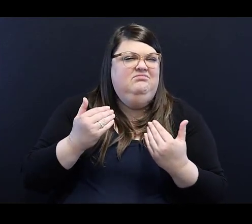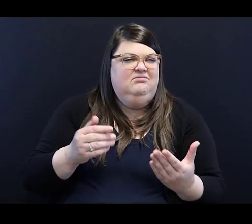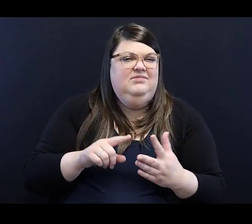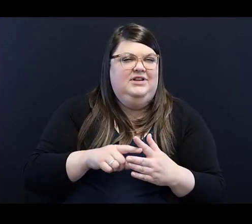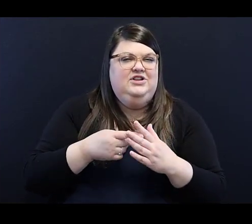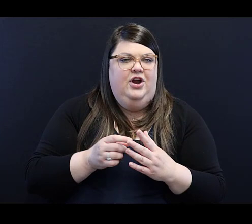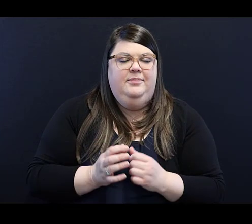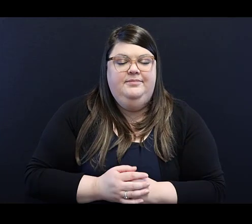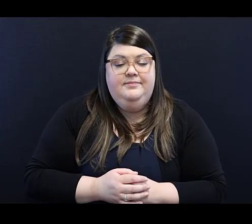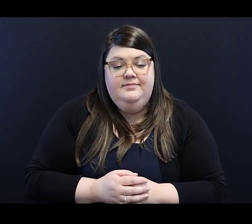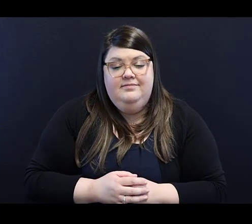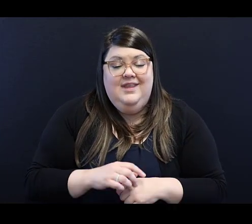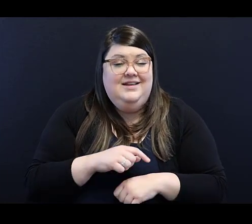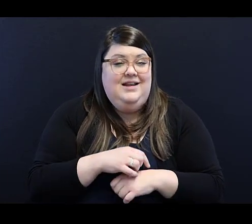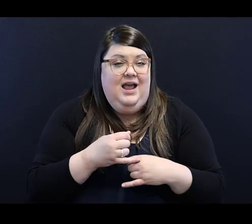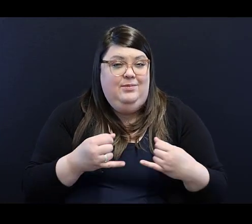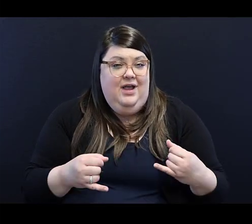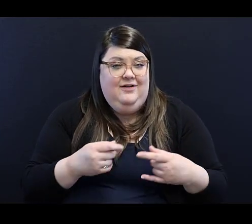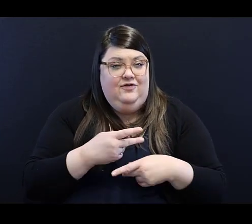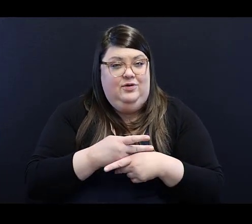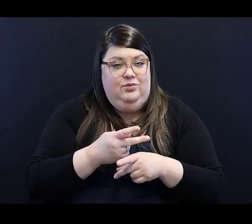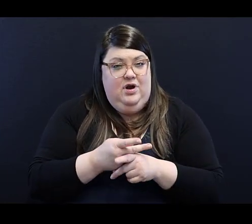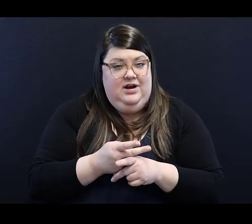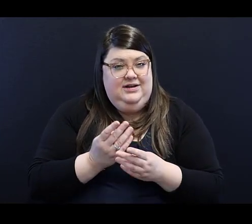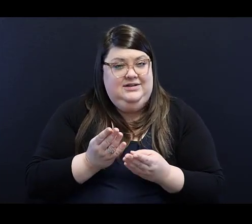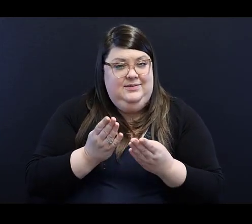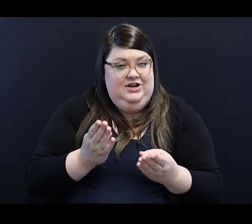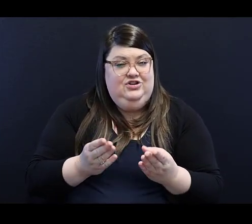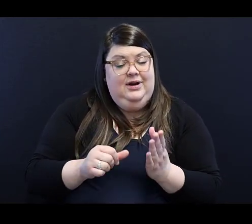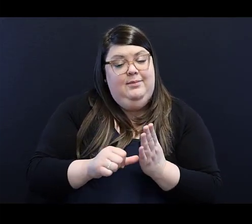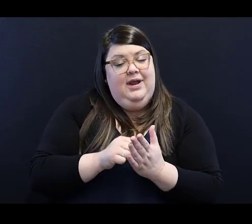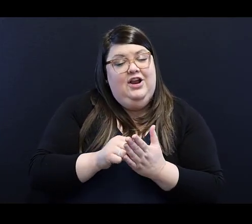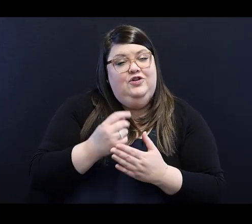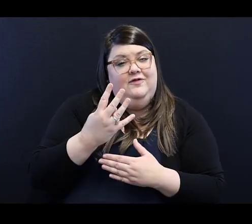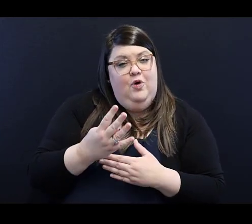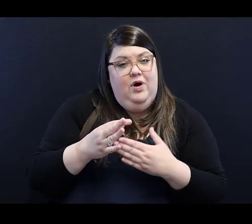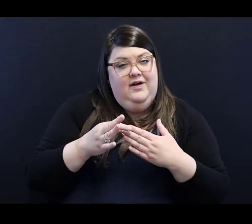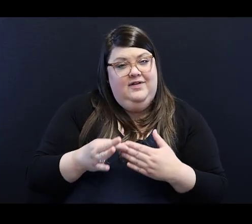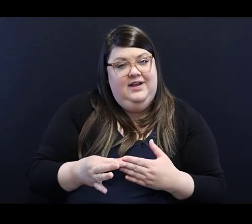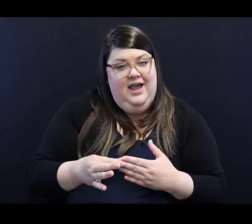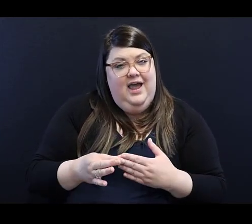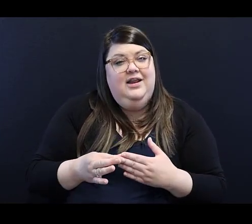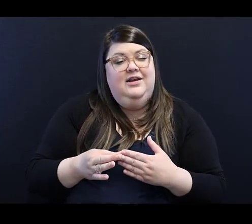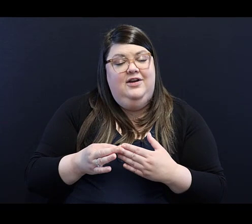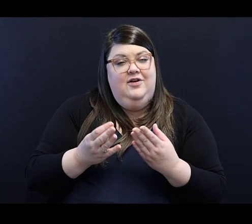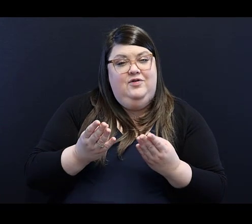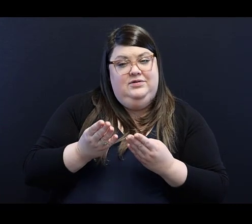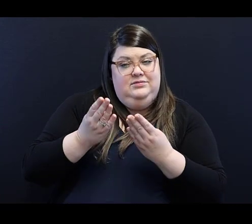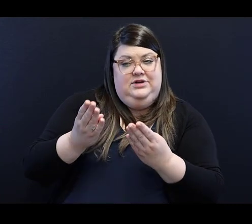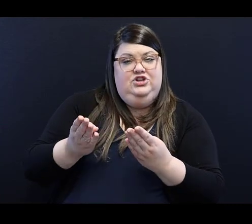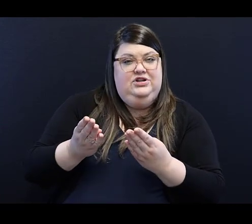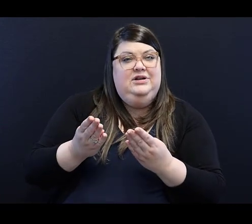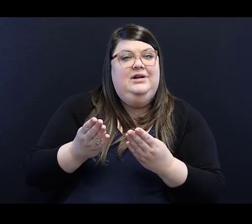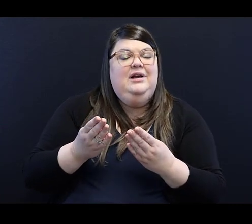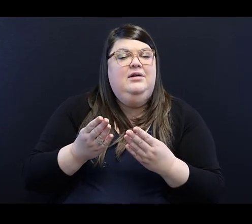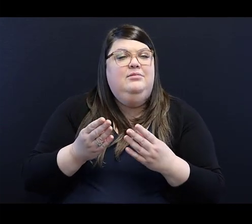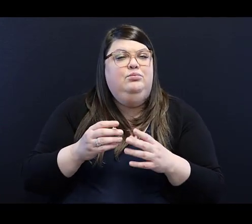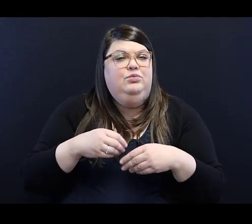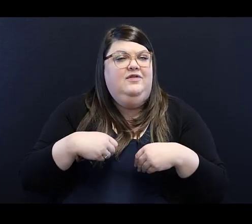Timeline for product submission. Page 4 of the Guide for Product Submission and Websites provides the timeline for product submission.